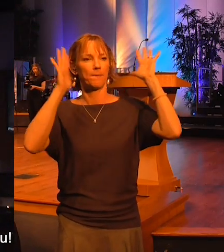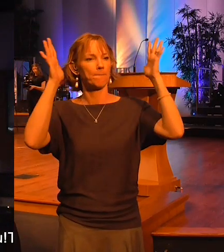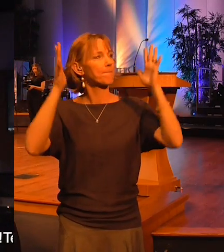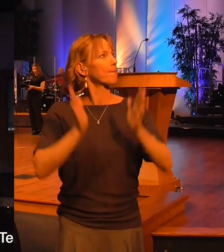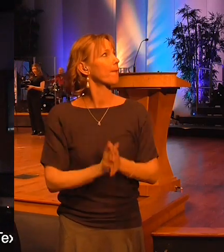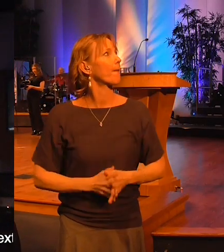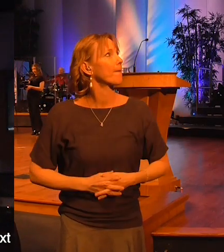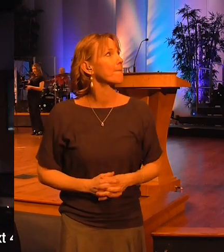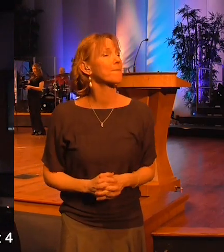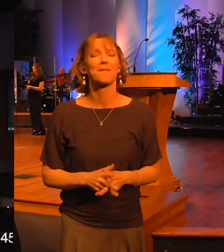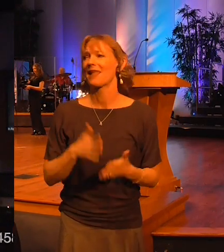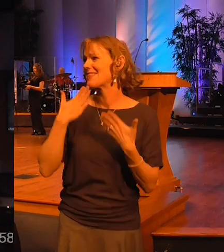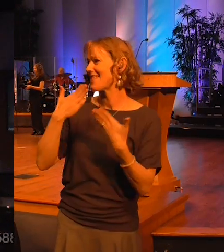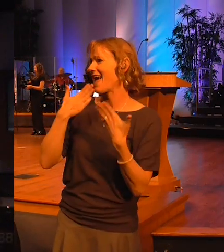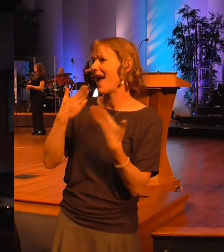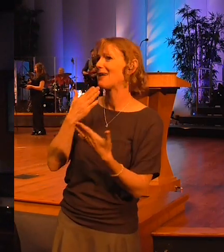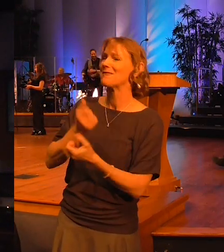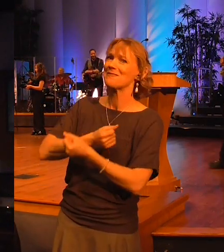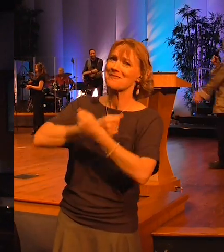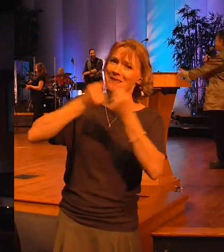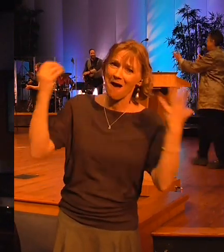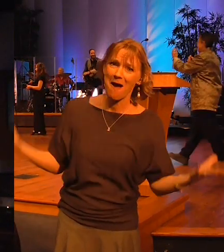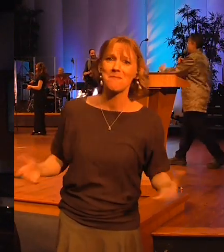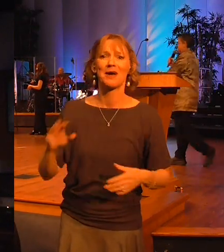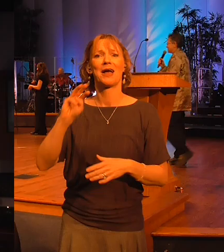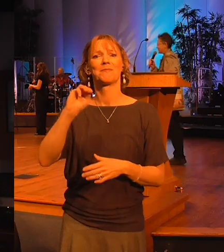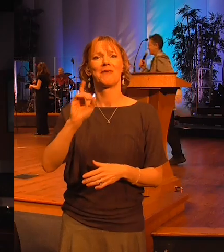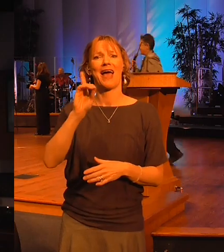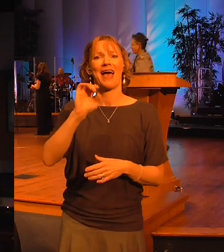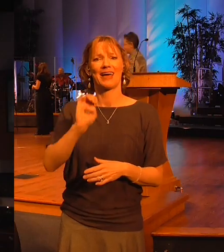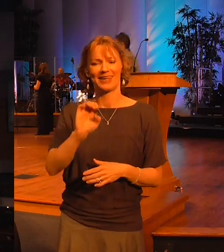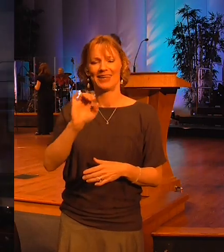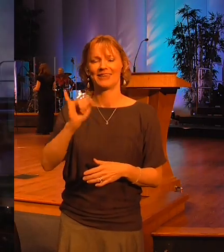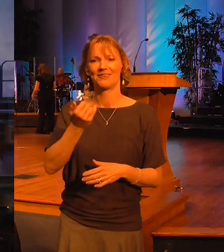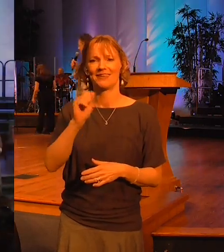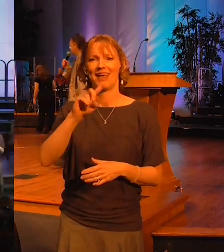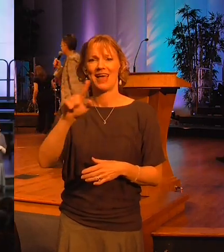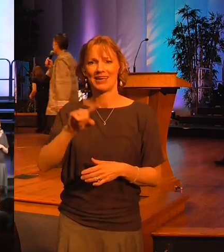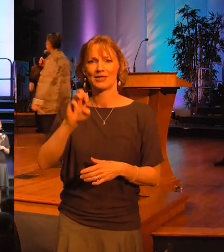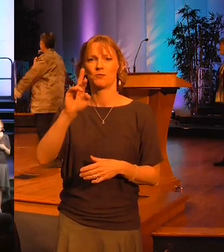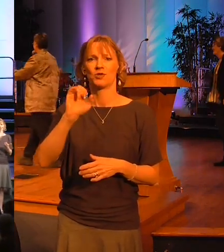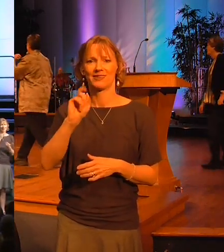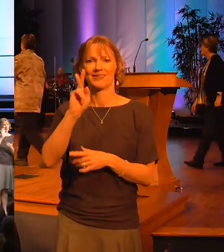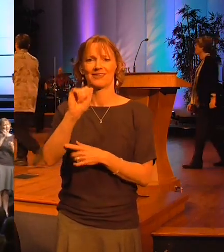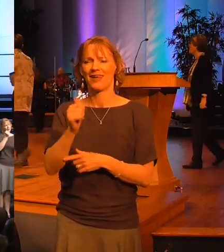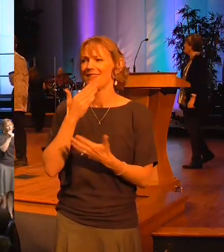Thank you so much Maddie Jazwera oh my gosh thank you for sharing your incredible talent with us